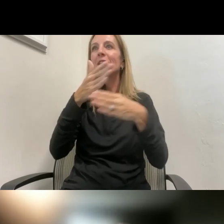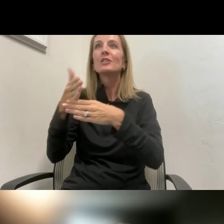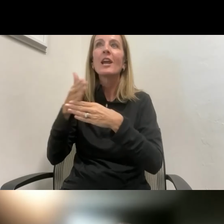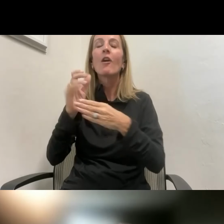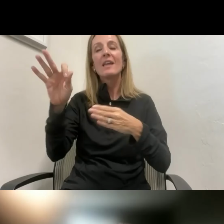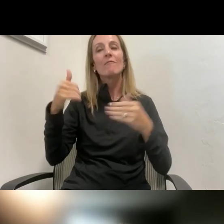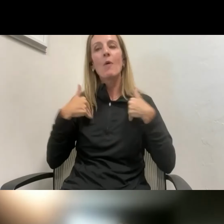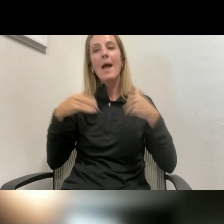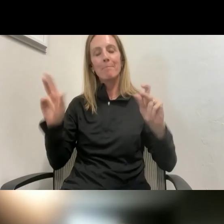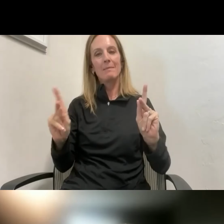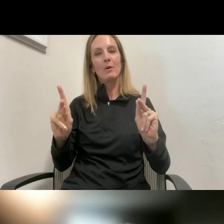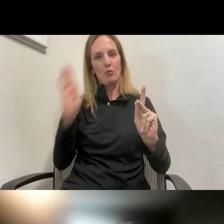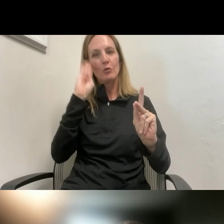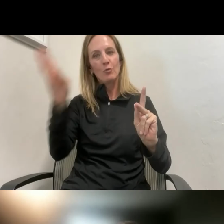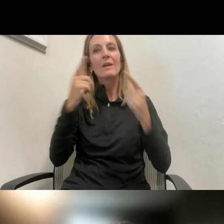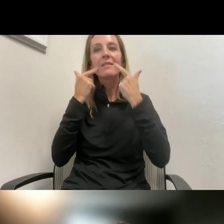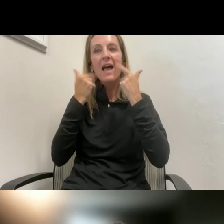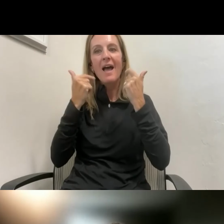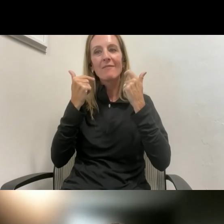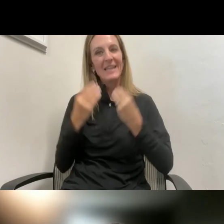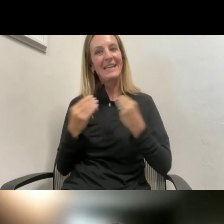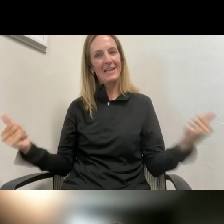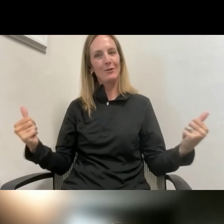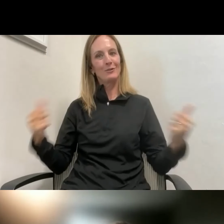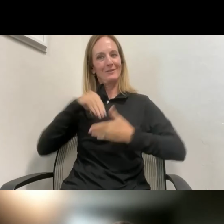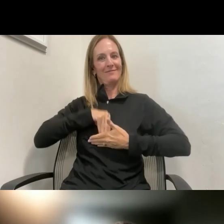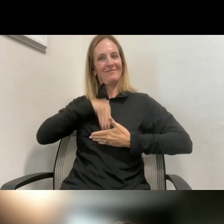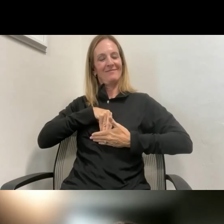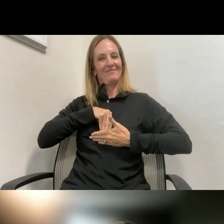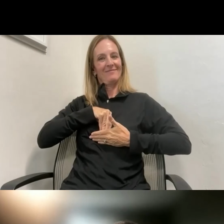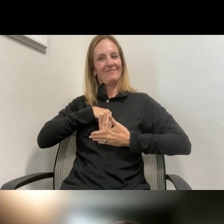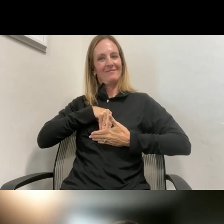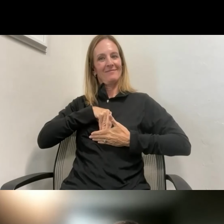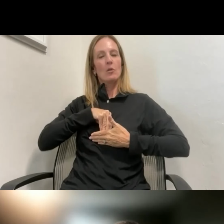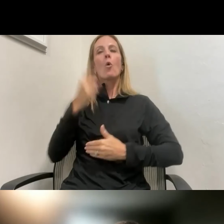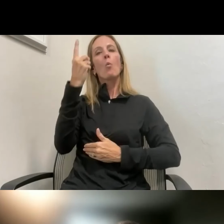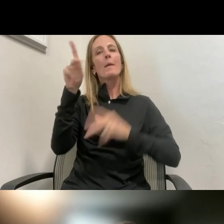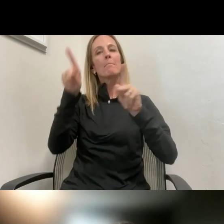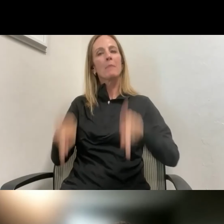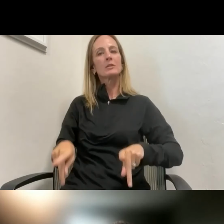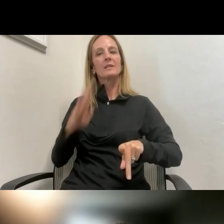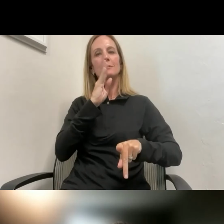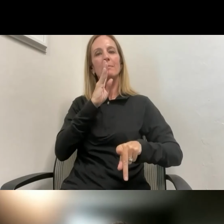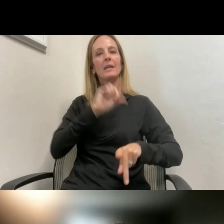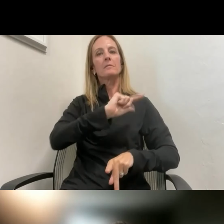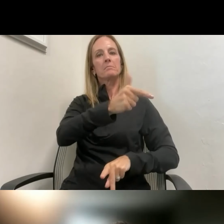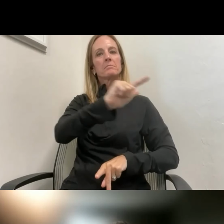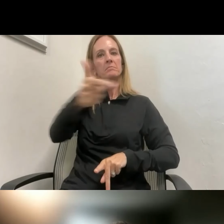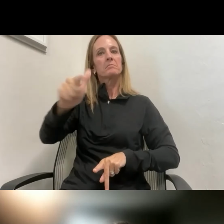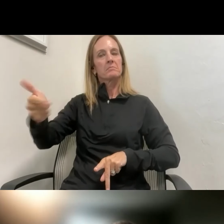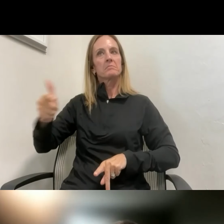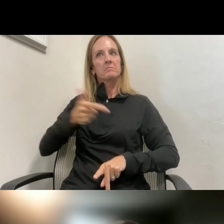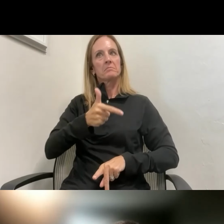for us. We speak one person at a time. We ‘be lean’ so we give everyone a chance to speak.